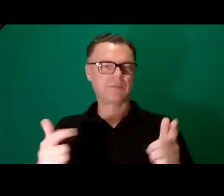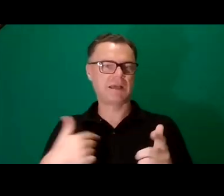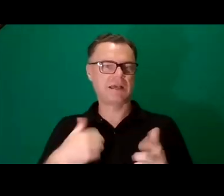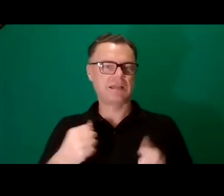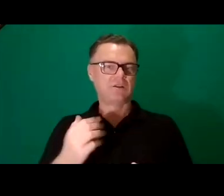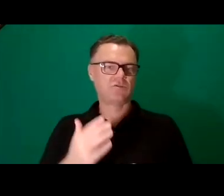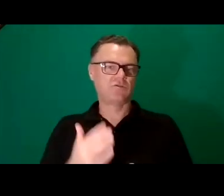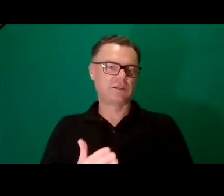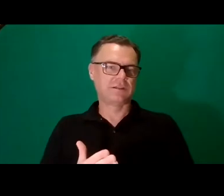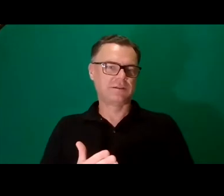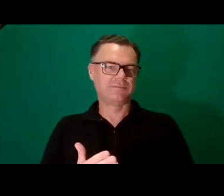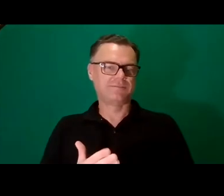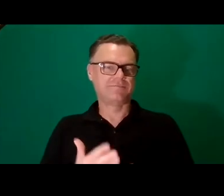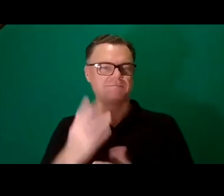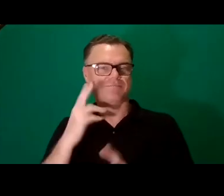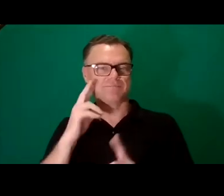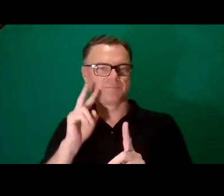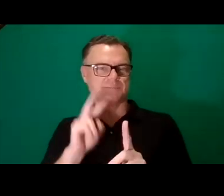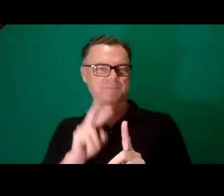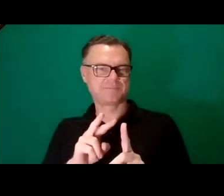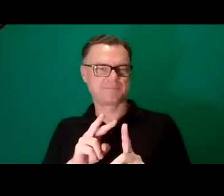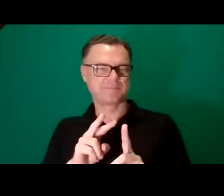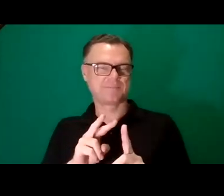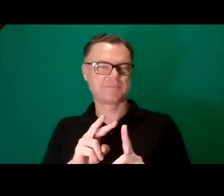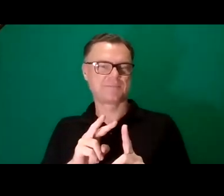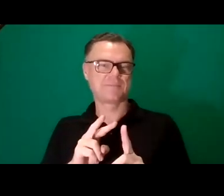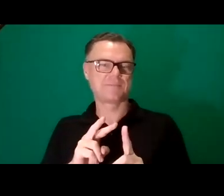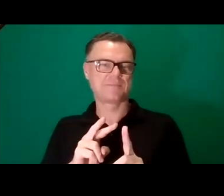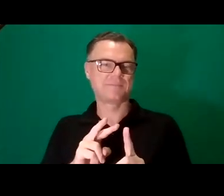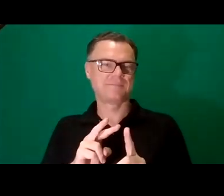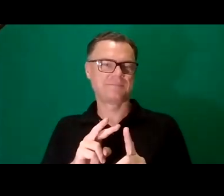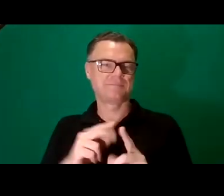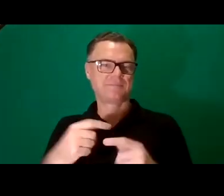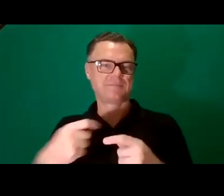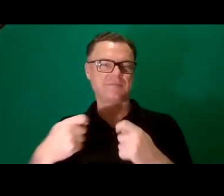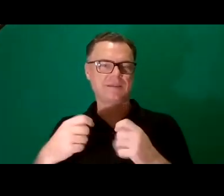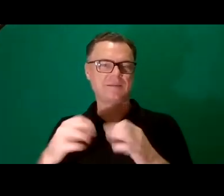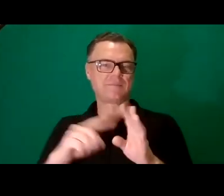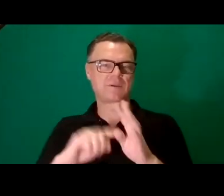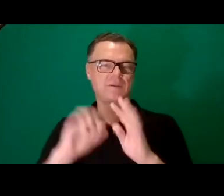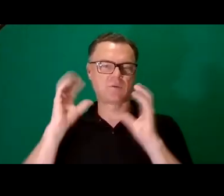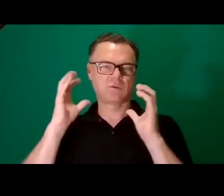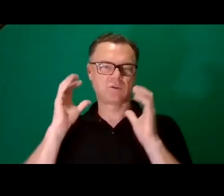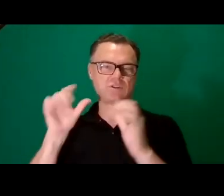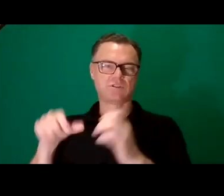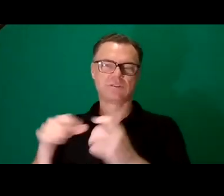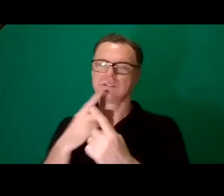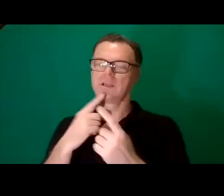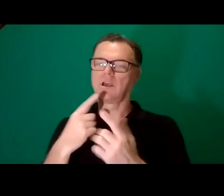perception which was kind of fed on by the audiologists that only certain people were